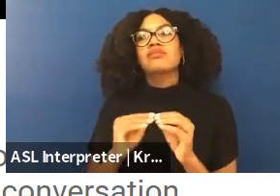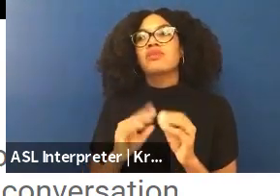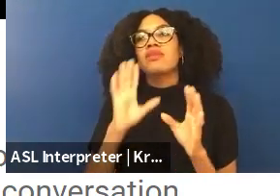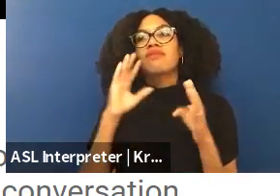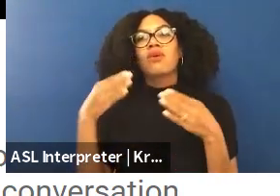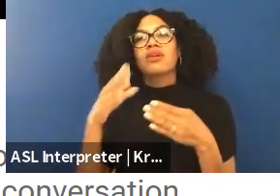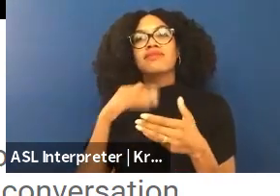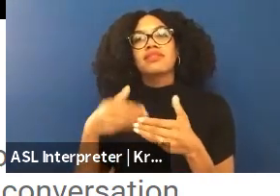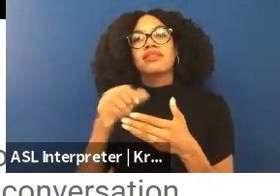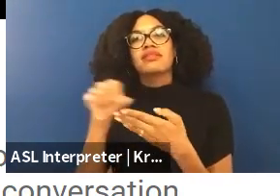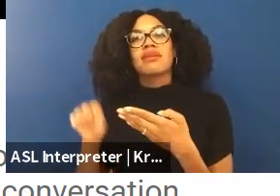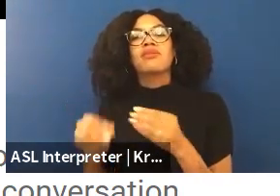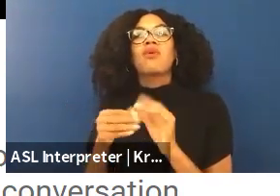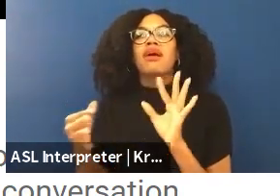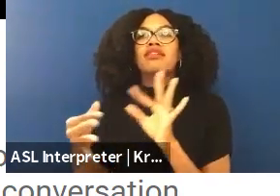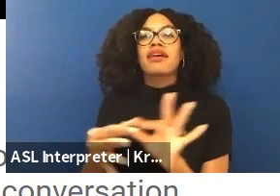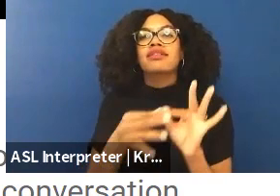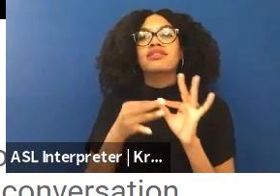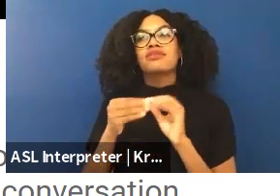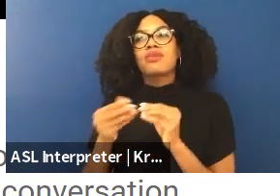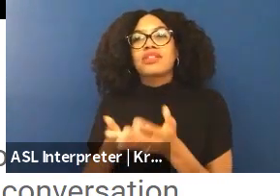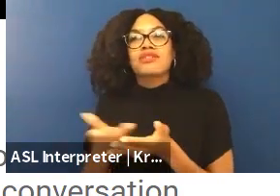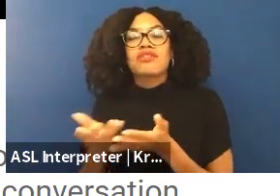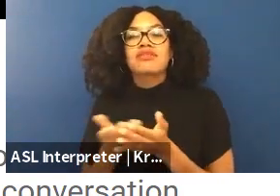that's totally-- you know, I think that's kind of the cool thing about these third spaces, is that--